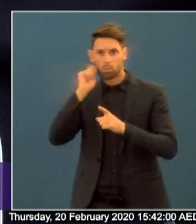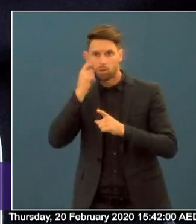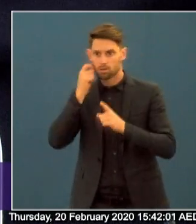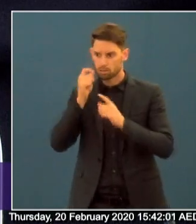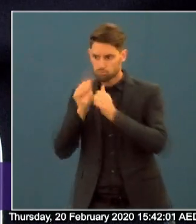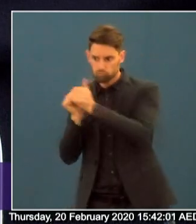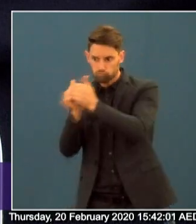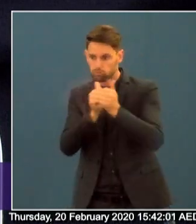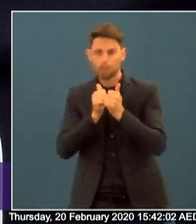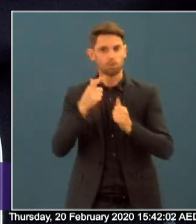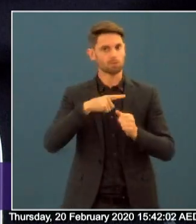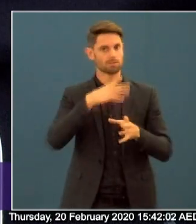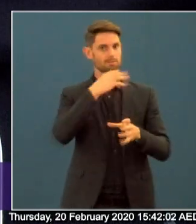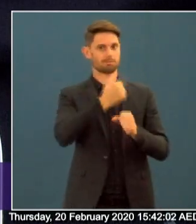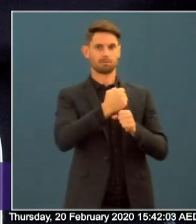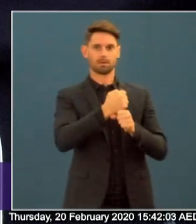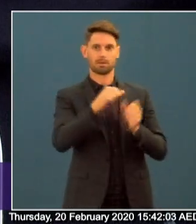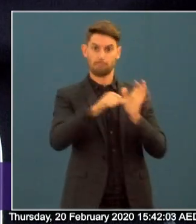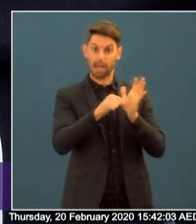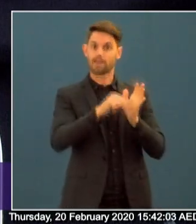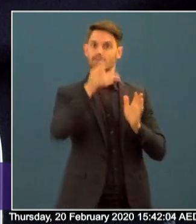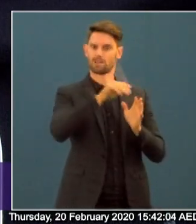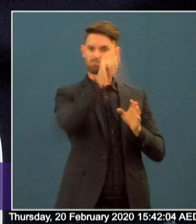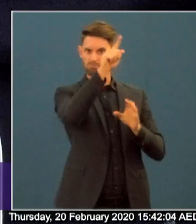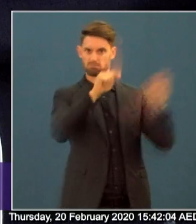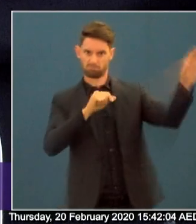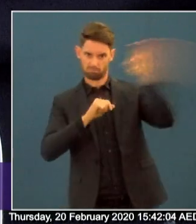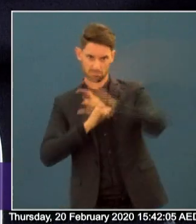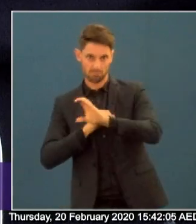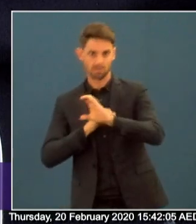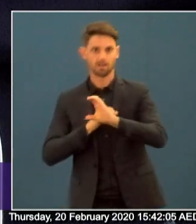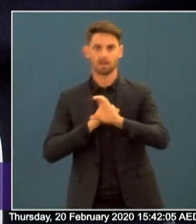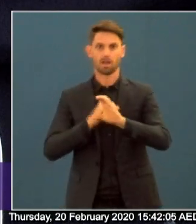as well as higher level collaboration between government departments.